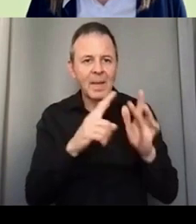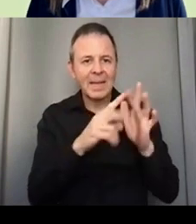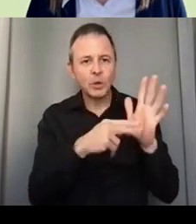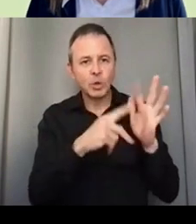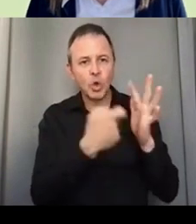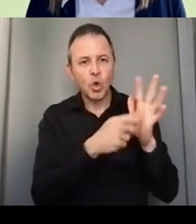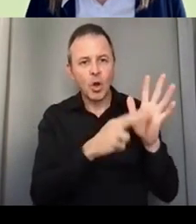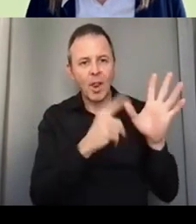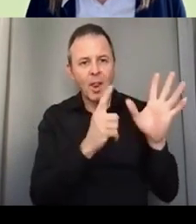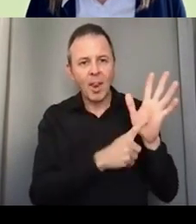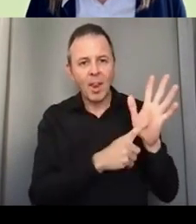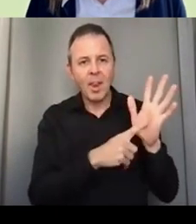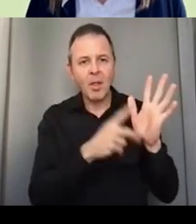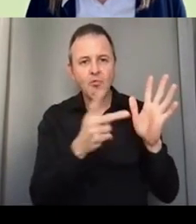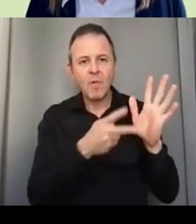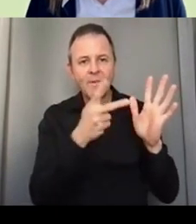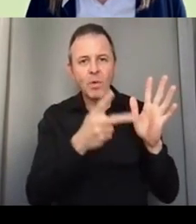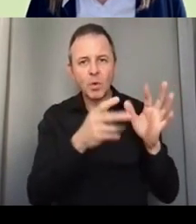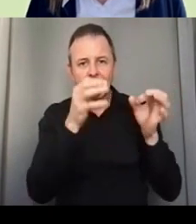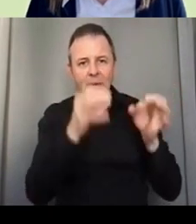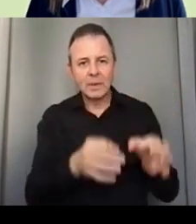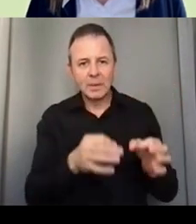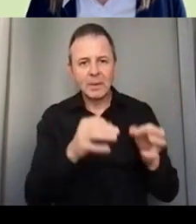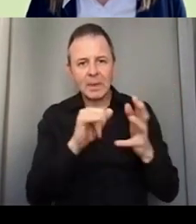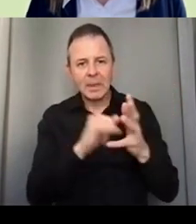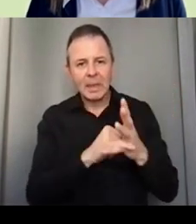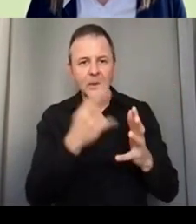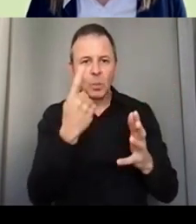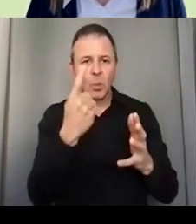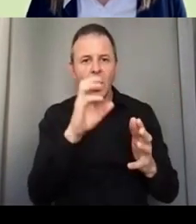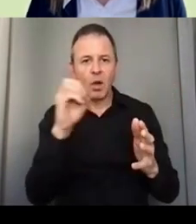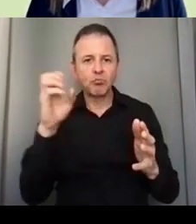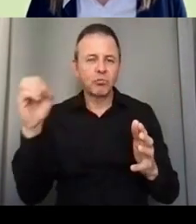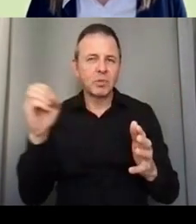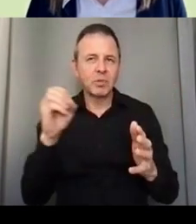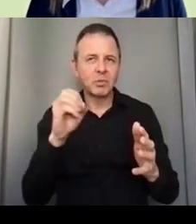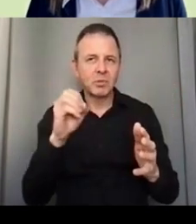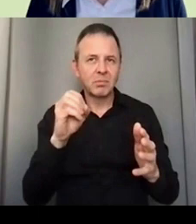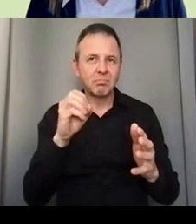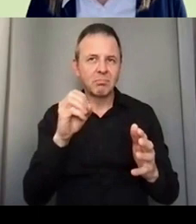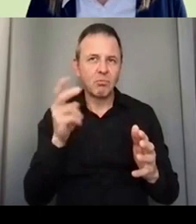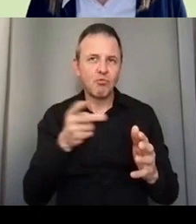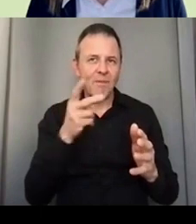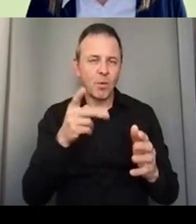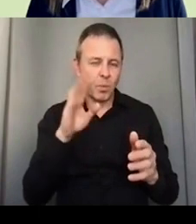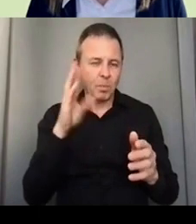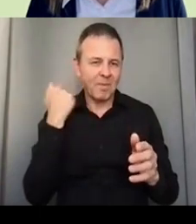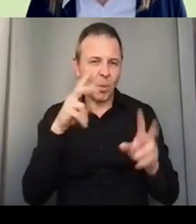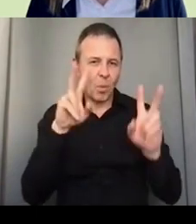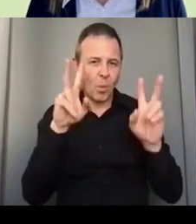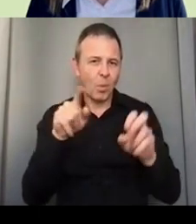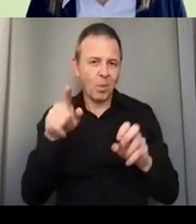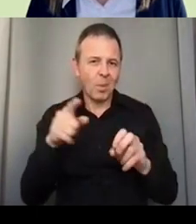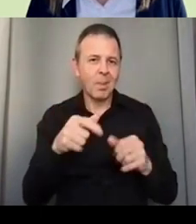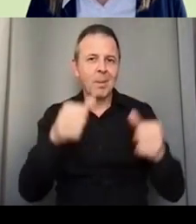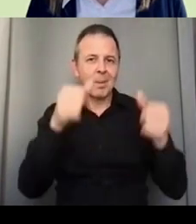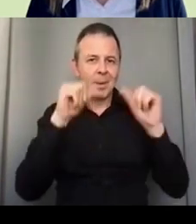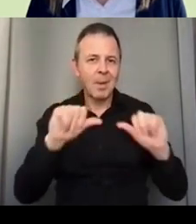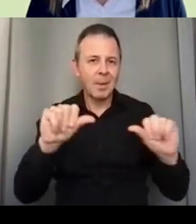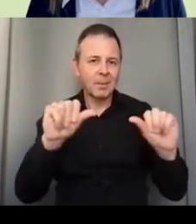of decision used to be called an S100 review and again on the next slide we